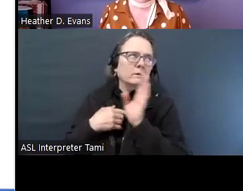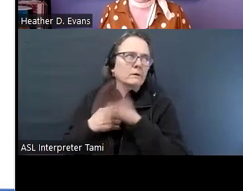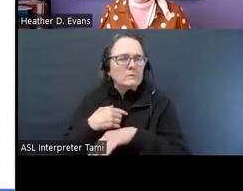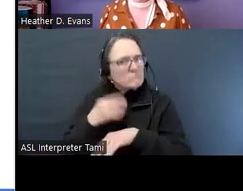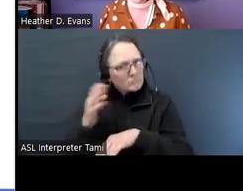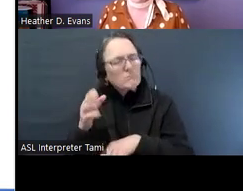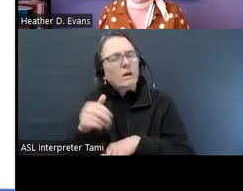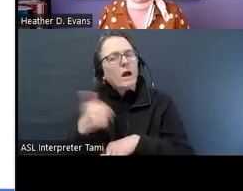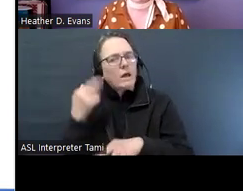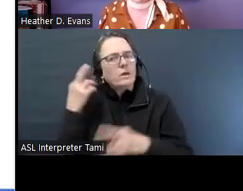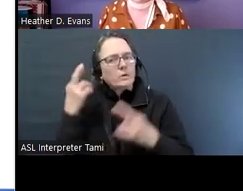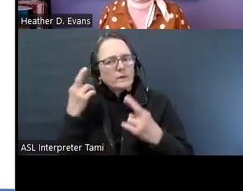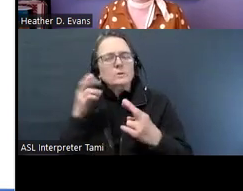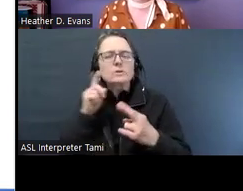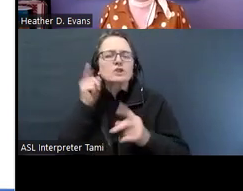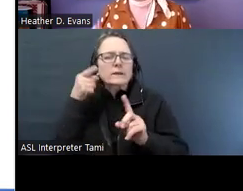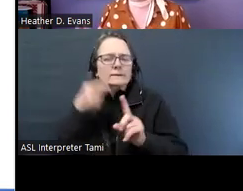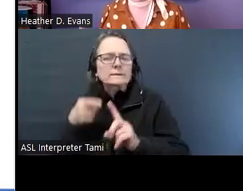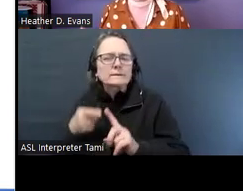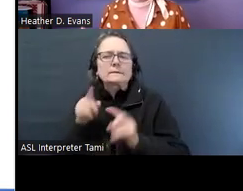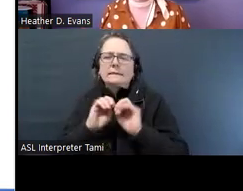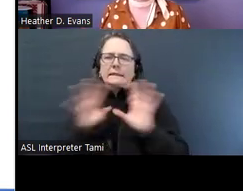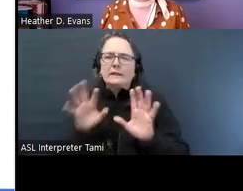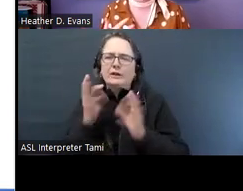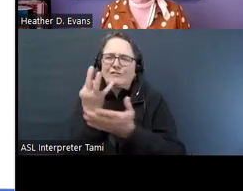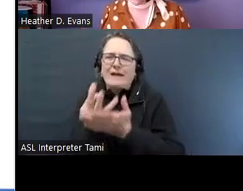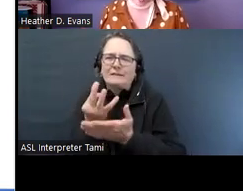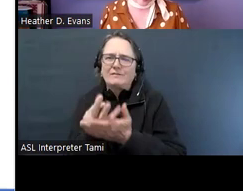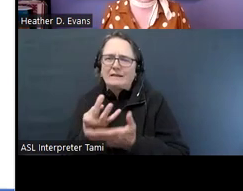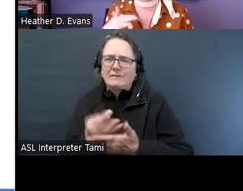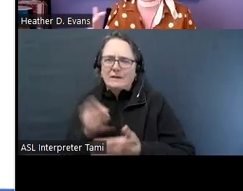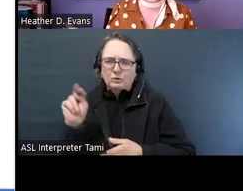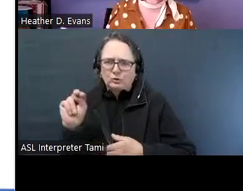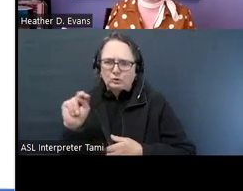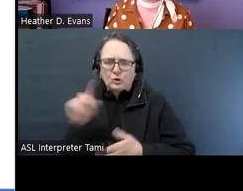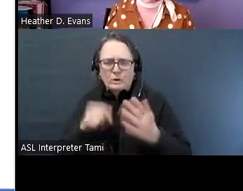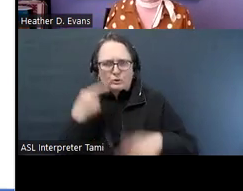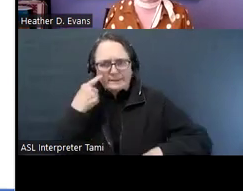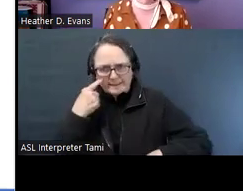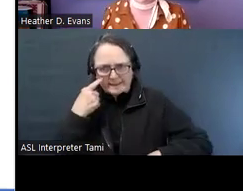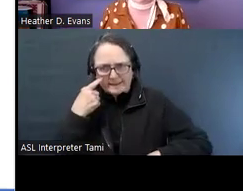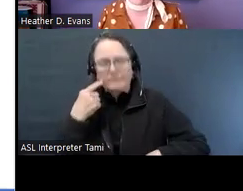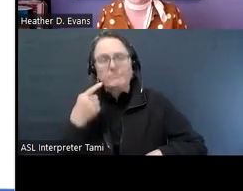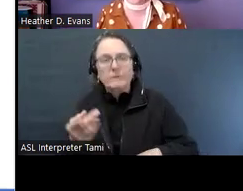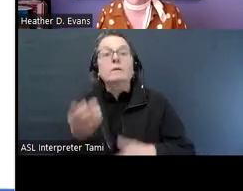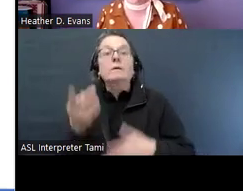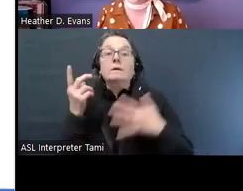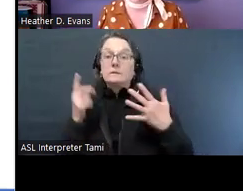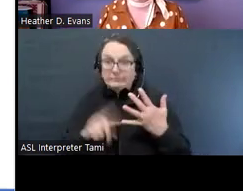And then our fifth tip is just a reminder, do a walk or a roll through, depending on how you stroll,